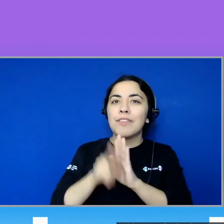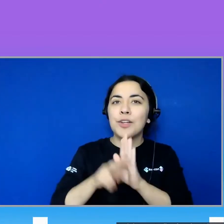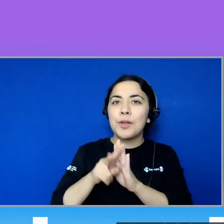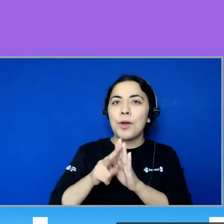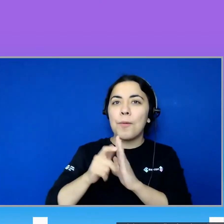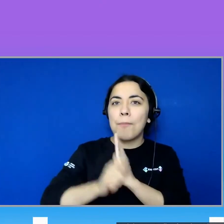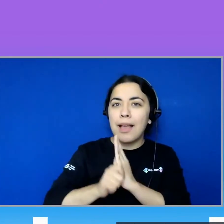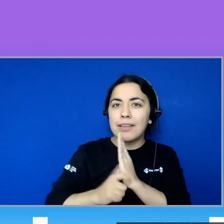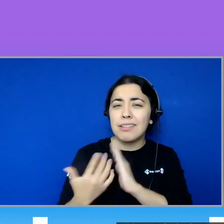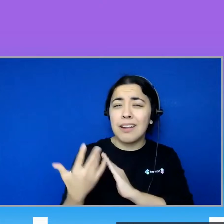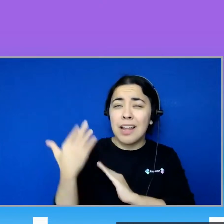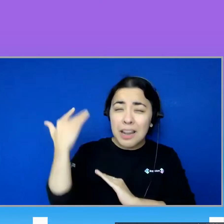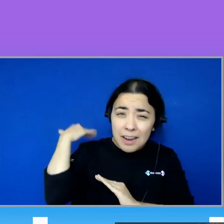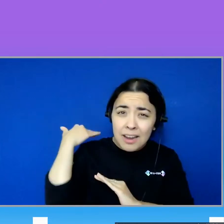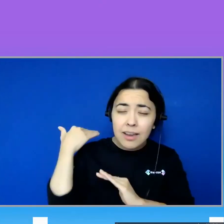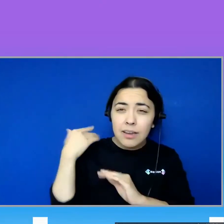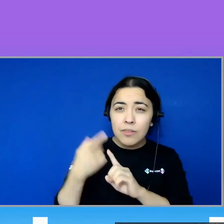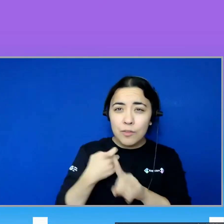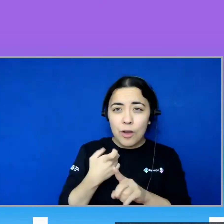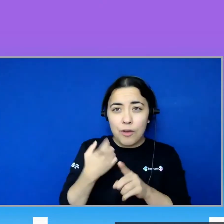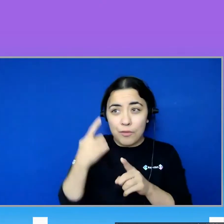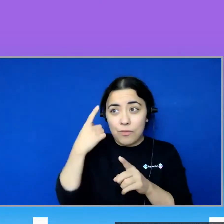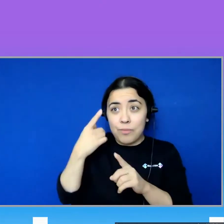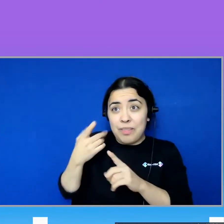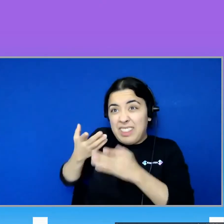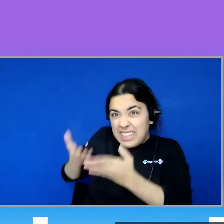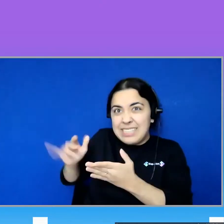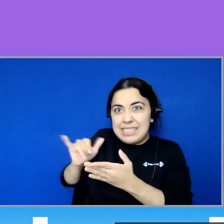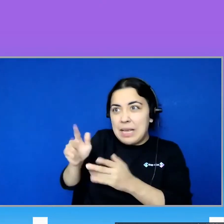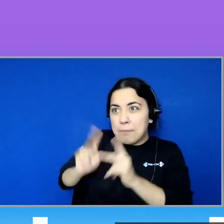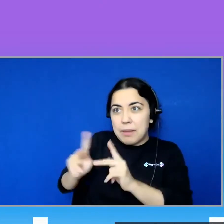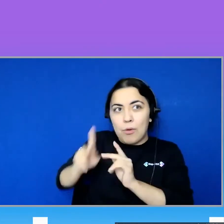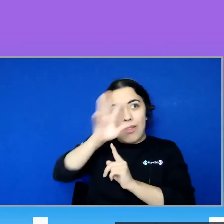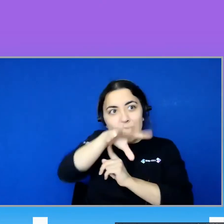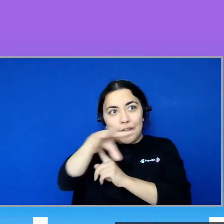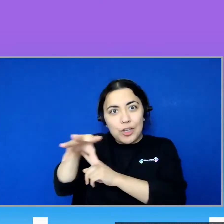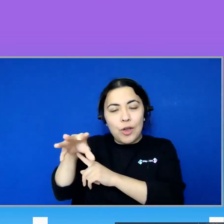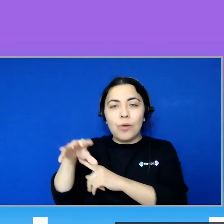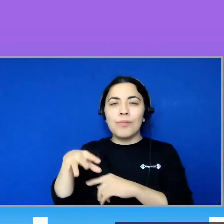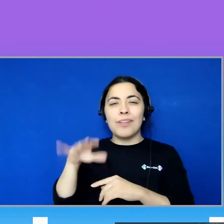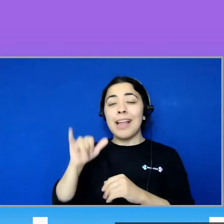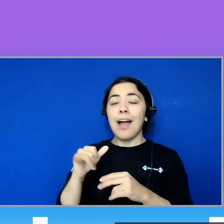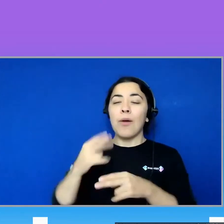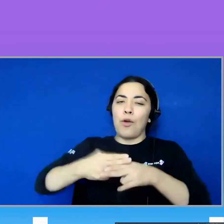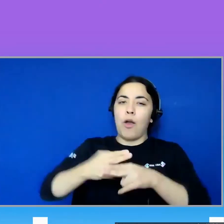magazine from back in the day for these videographers, which